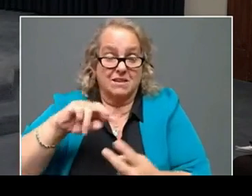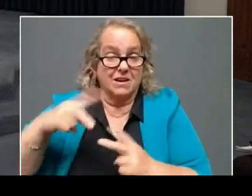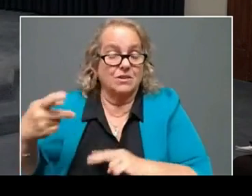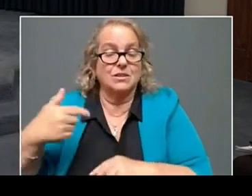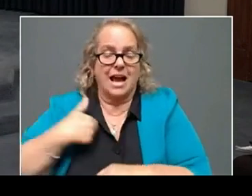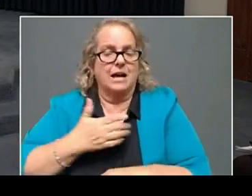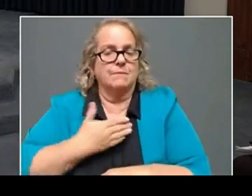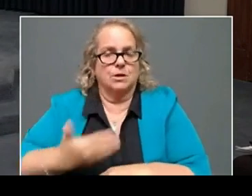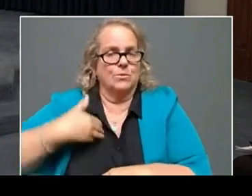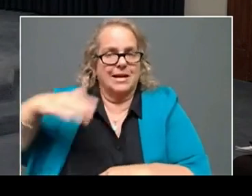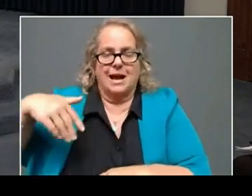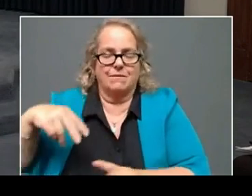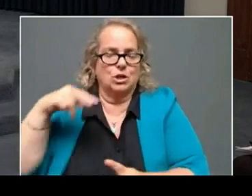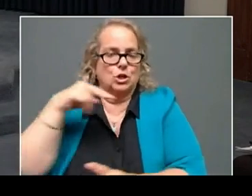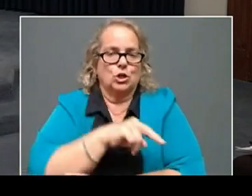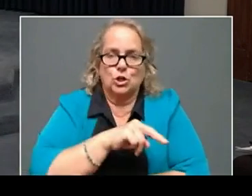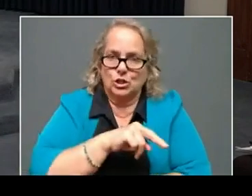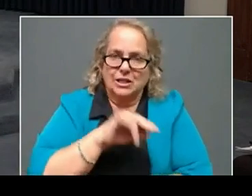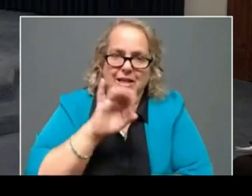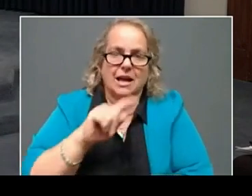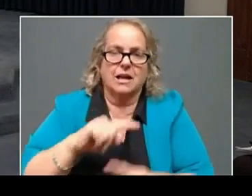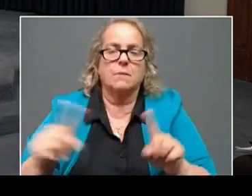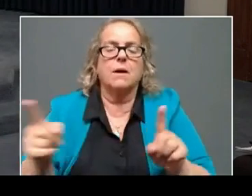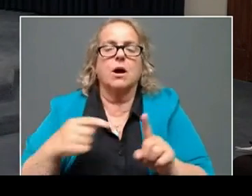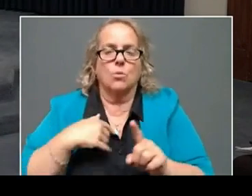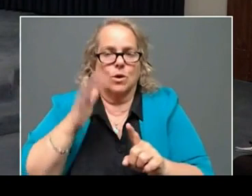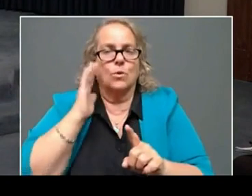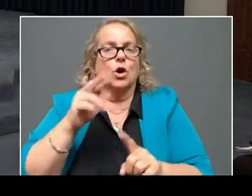everything that we've been doing but we'll look at at updating those. But